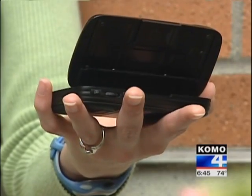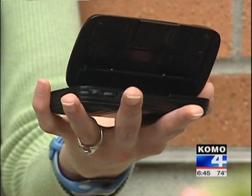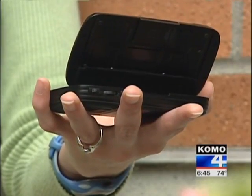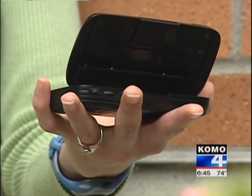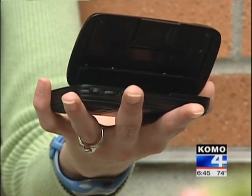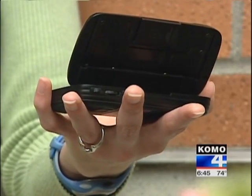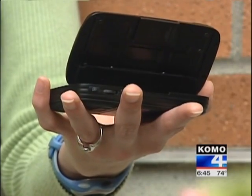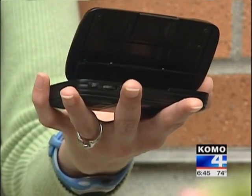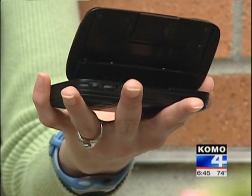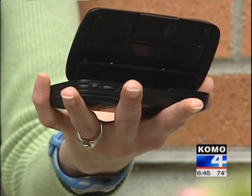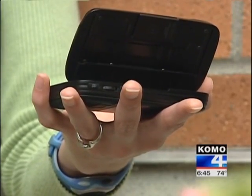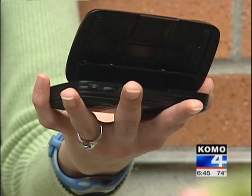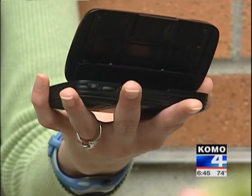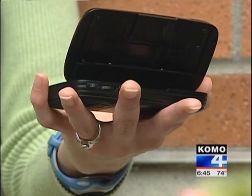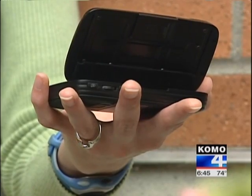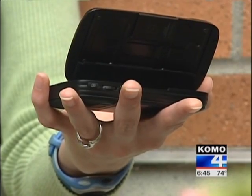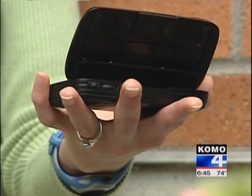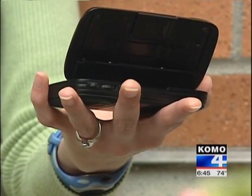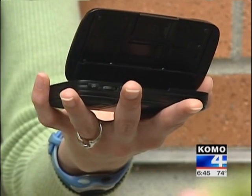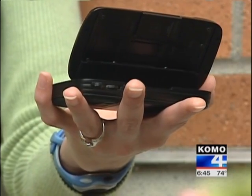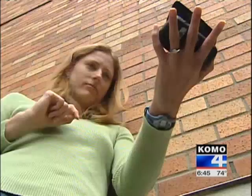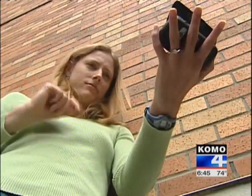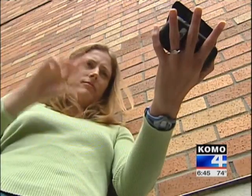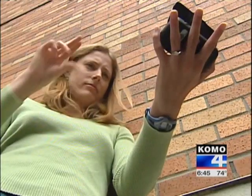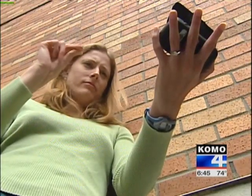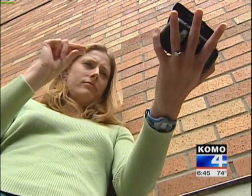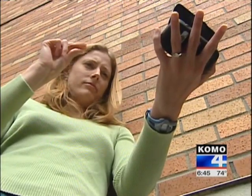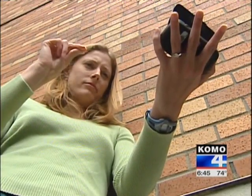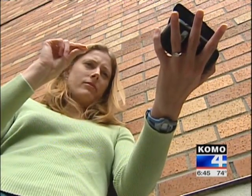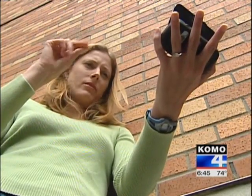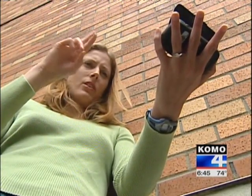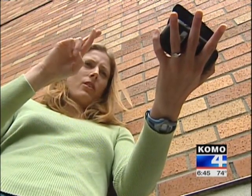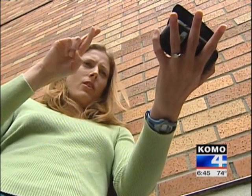[Reporter] 20 video phones already work off Wi-Fi throughout campus. Researchers hope a cell